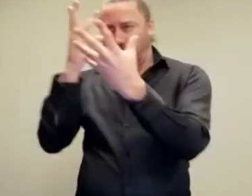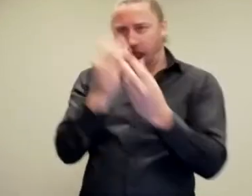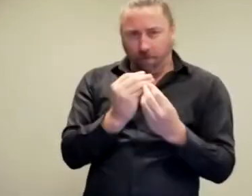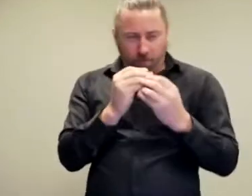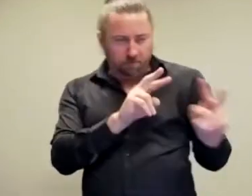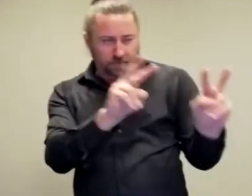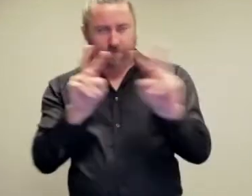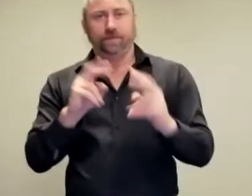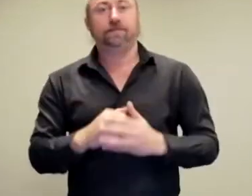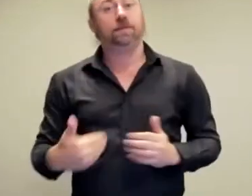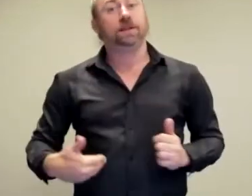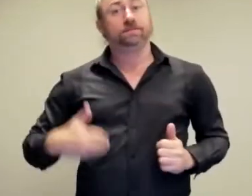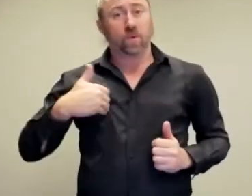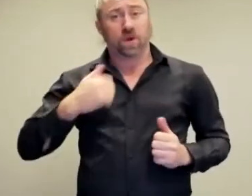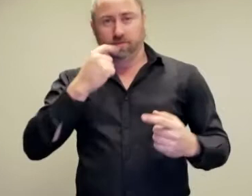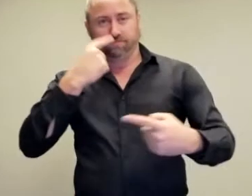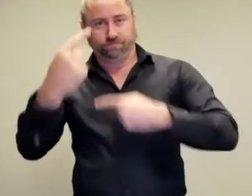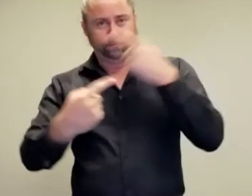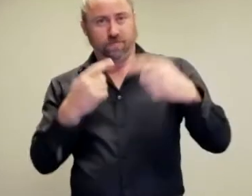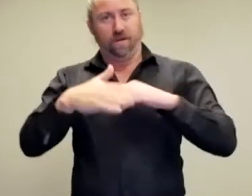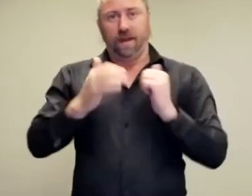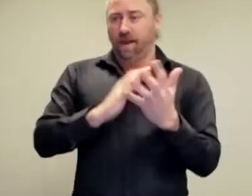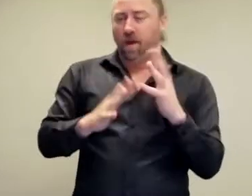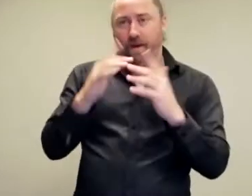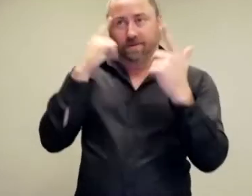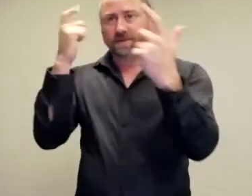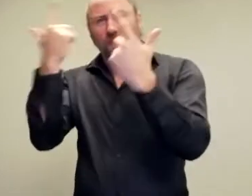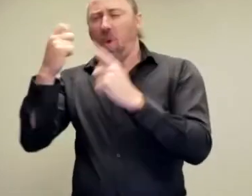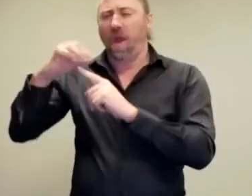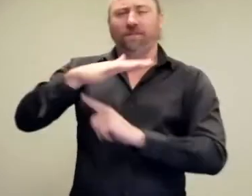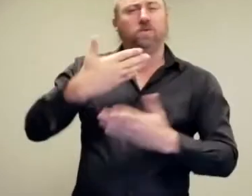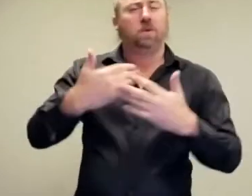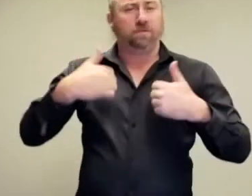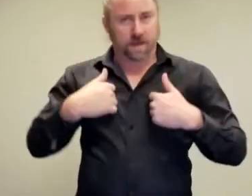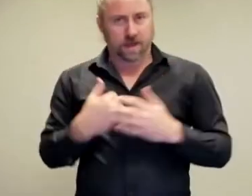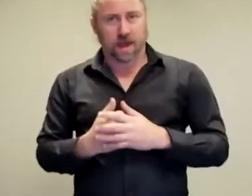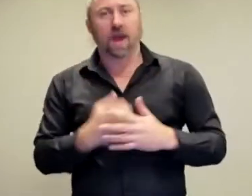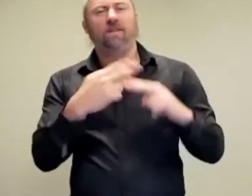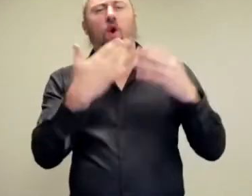This morning I'm going to tell you about my influences and how works I’ve made for the Open Studio